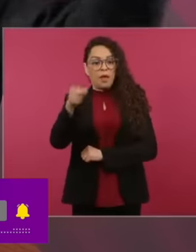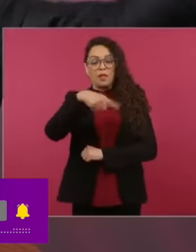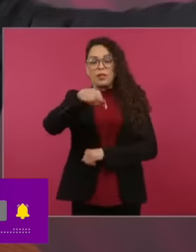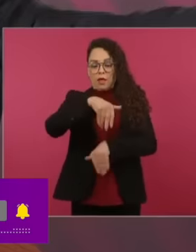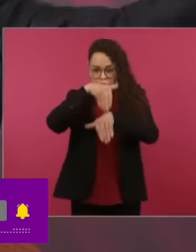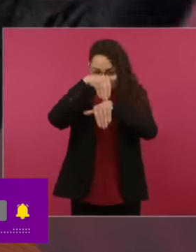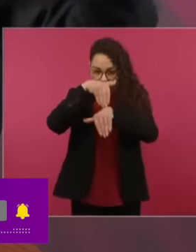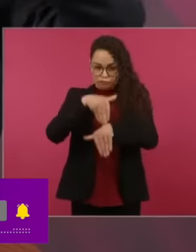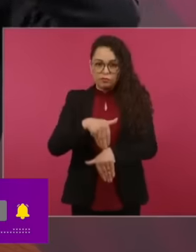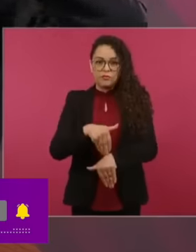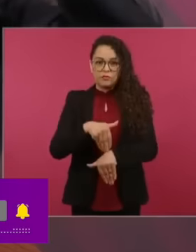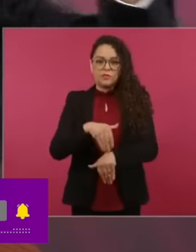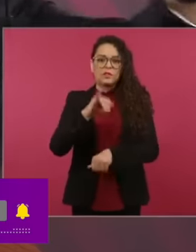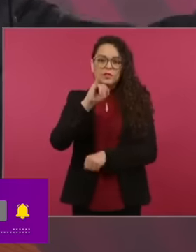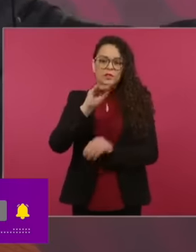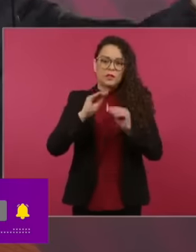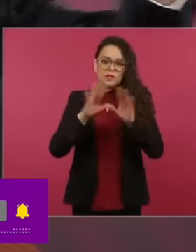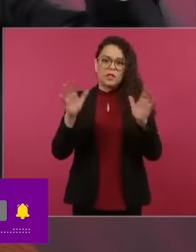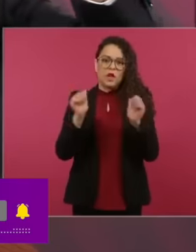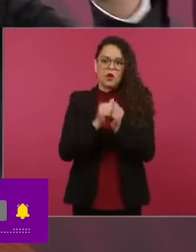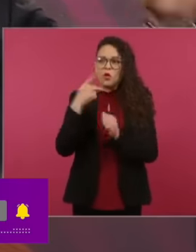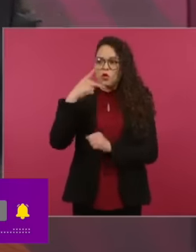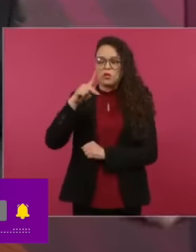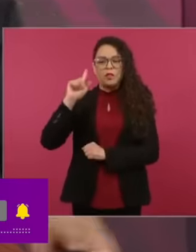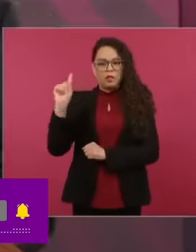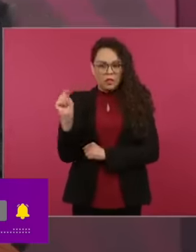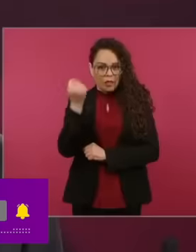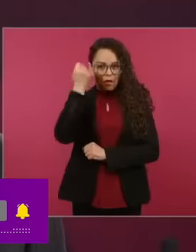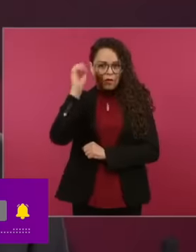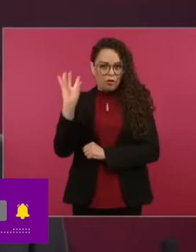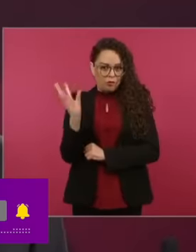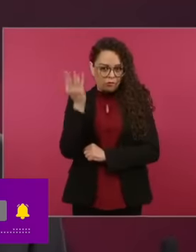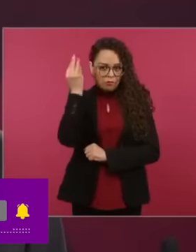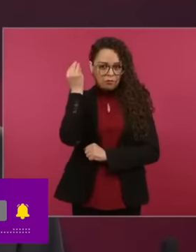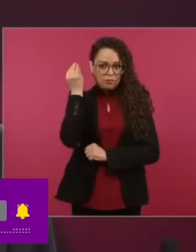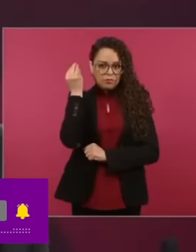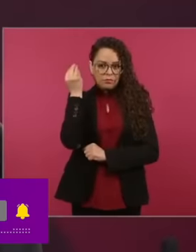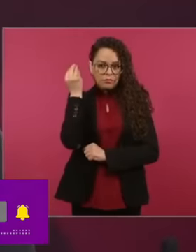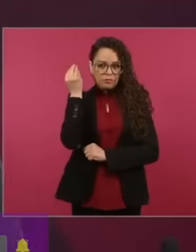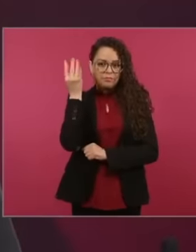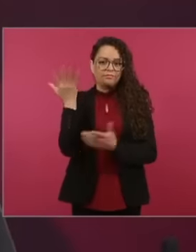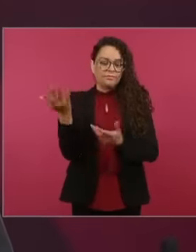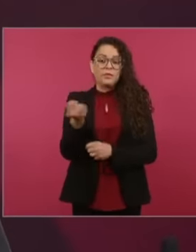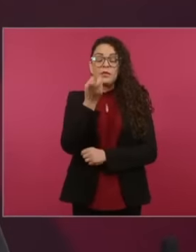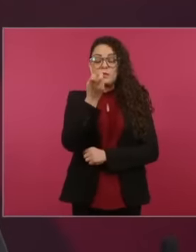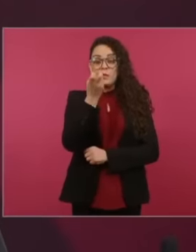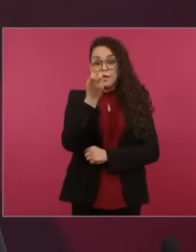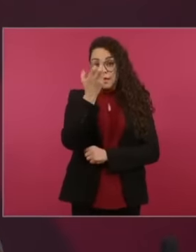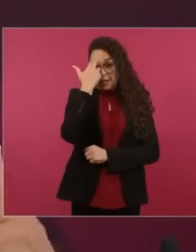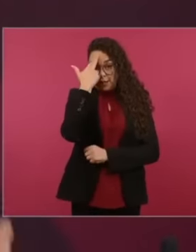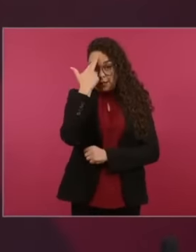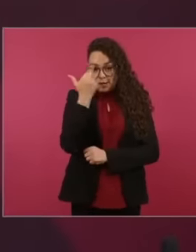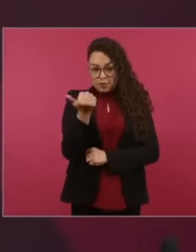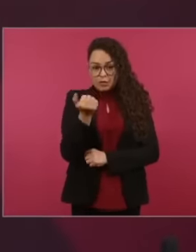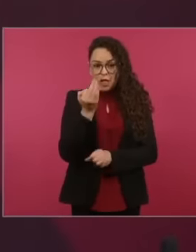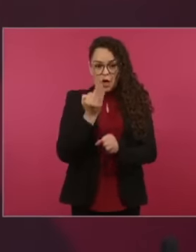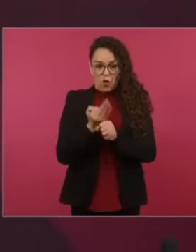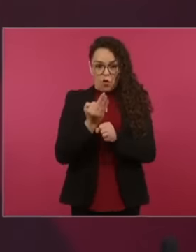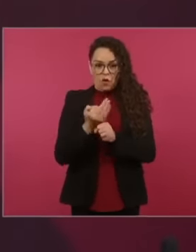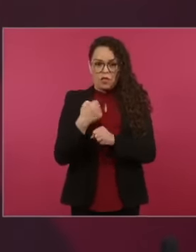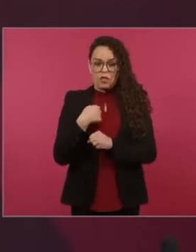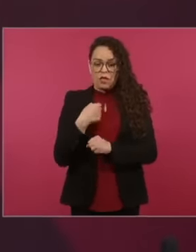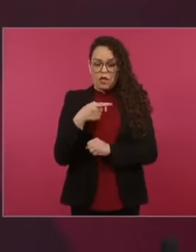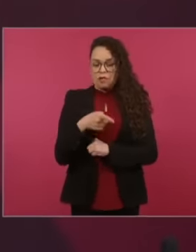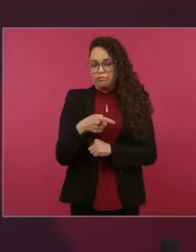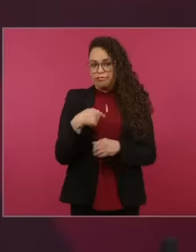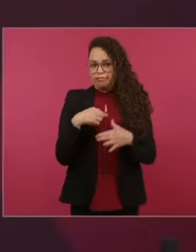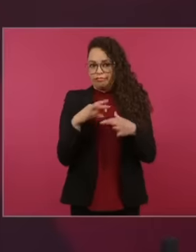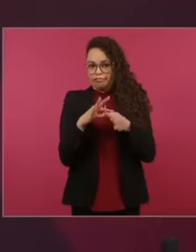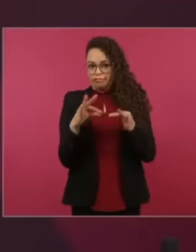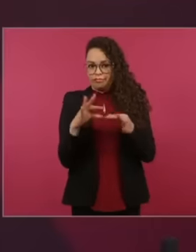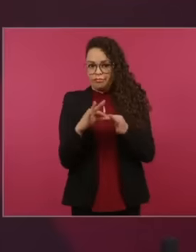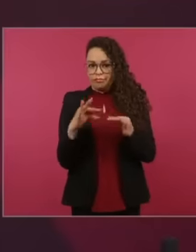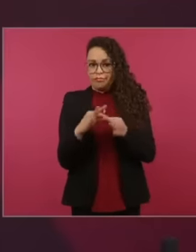intelligence handled by that, so that's why I'm talking about how there was resistance on the part of the